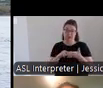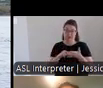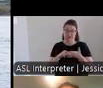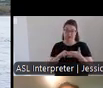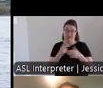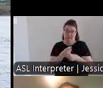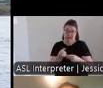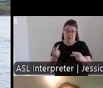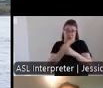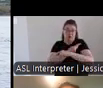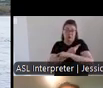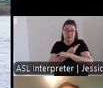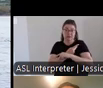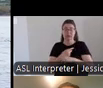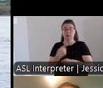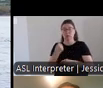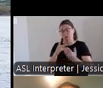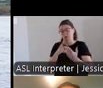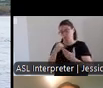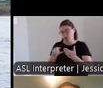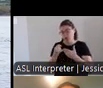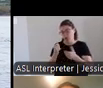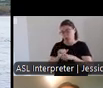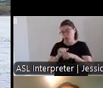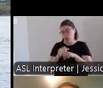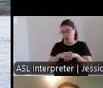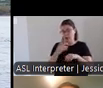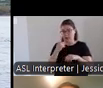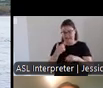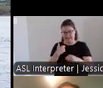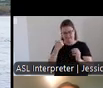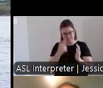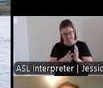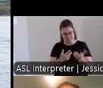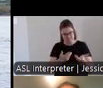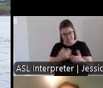Um, so a project that I started working on, mainly because I was noticing Manifold was being used so much